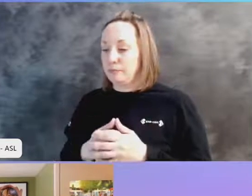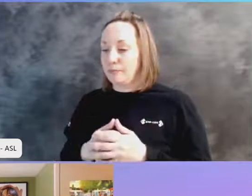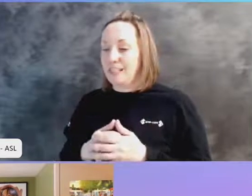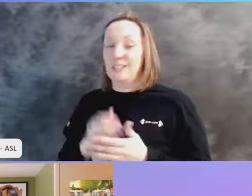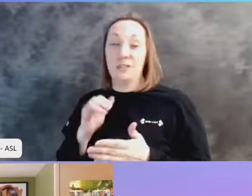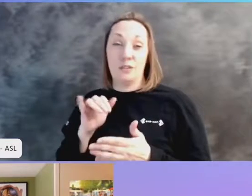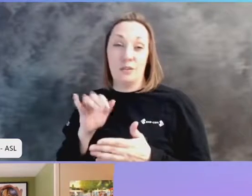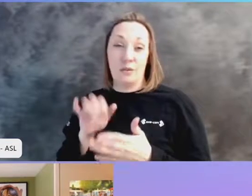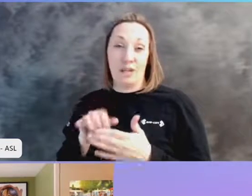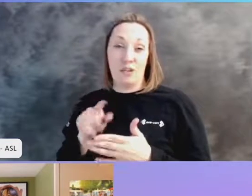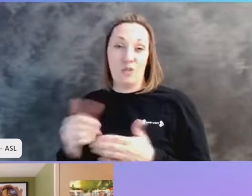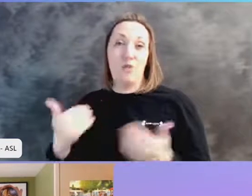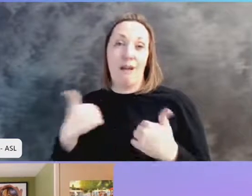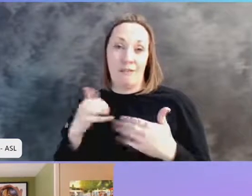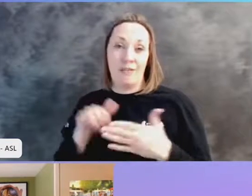happens. Have something ready